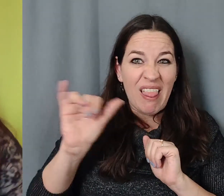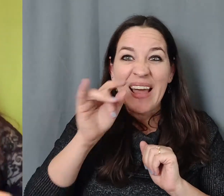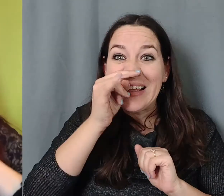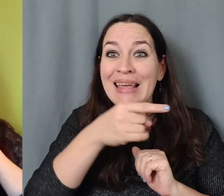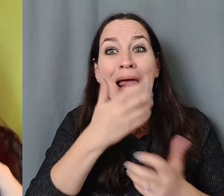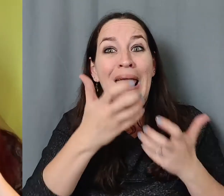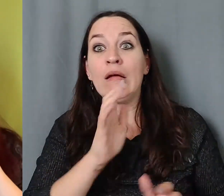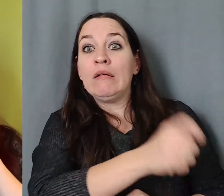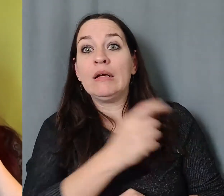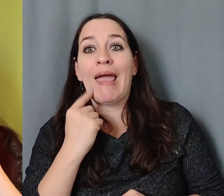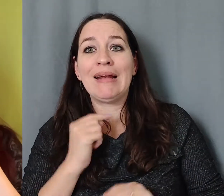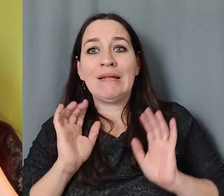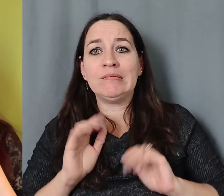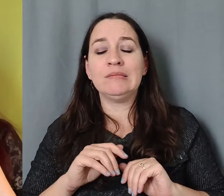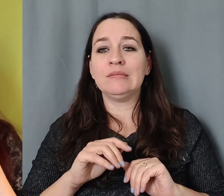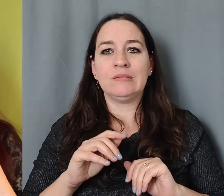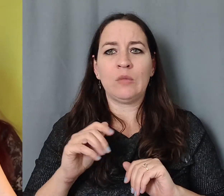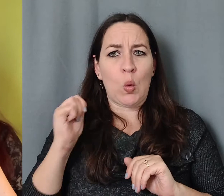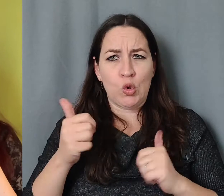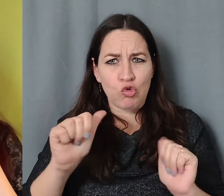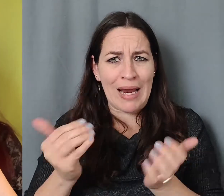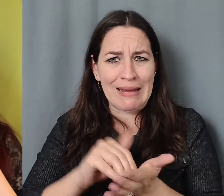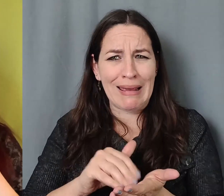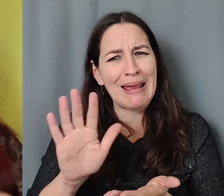I won't try. I won't be a beginner anymore. I'll never be a beginner at anything again. That's not cool.